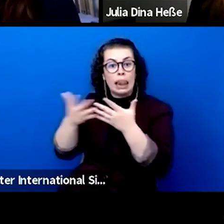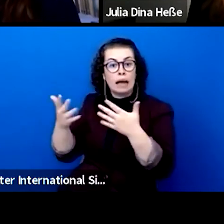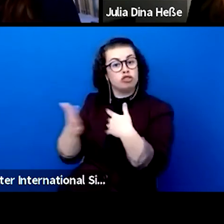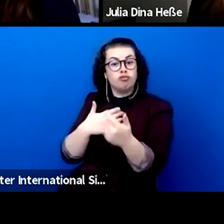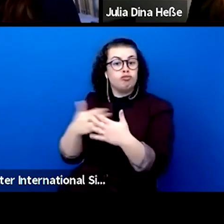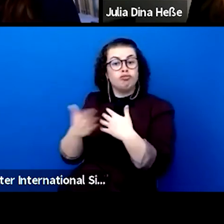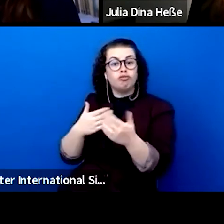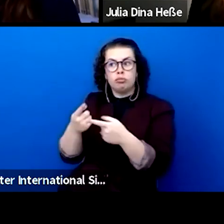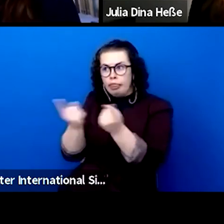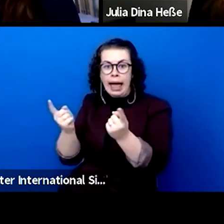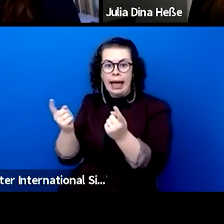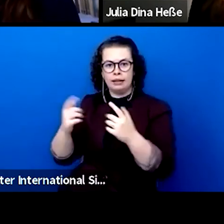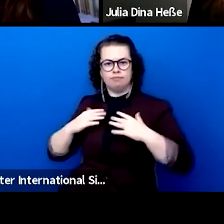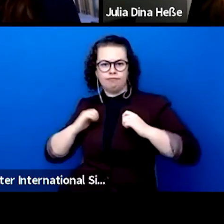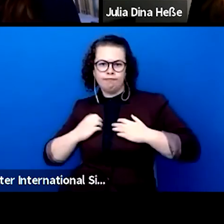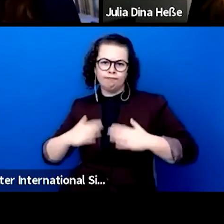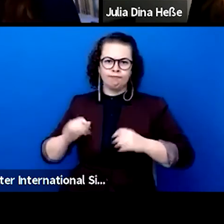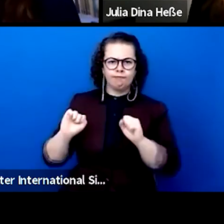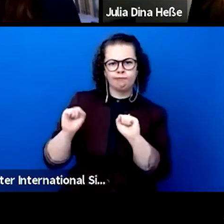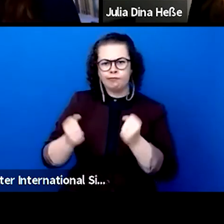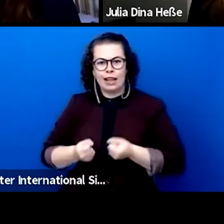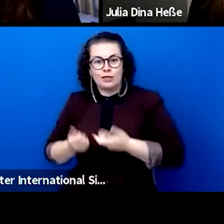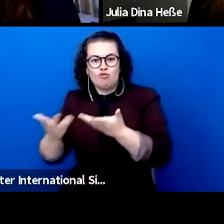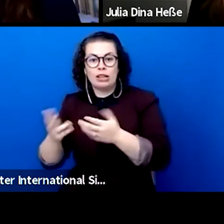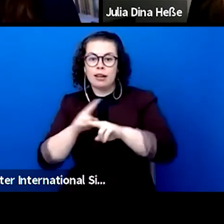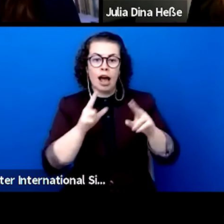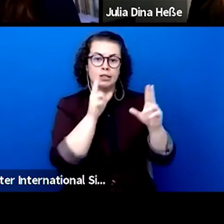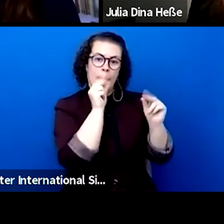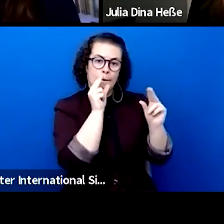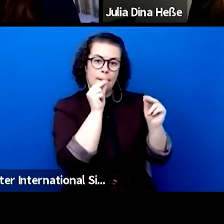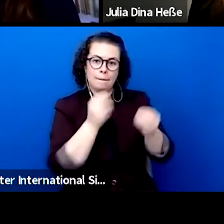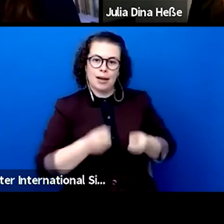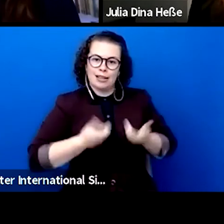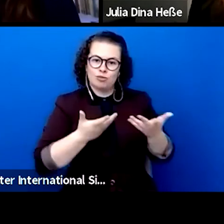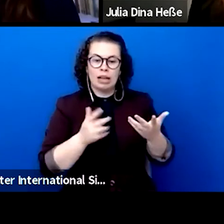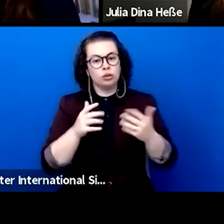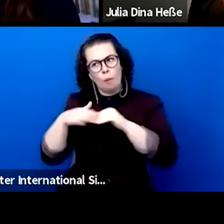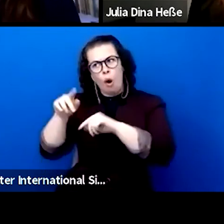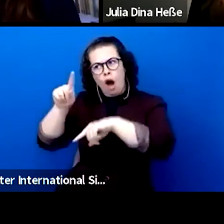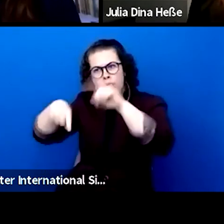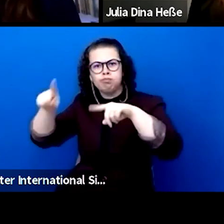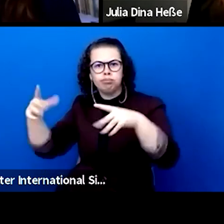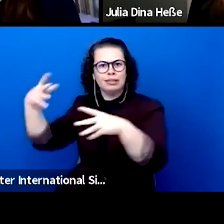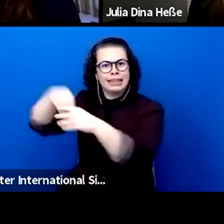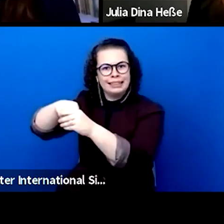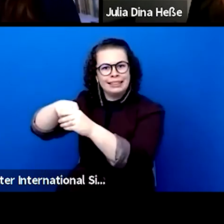for a long time they did didn't want to admit people that had an accent that had,